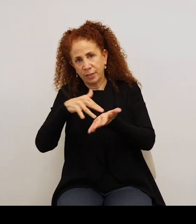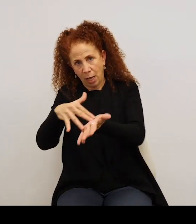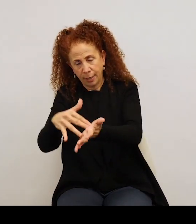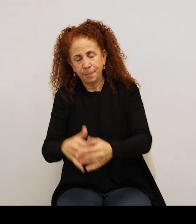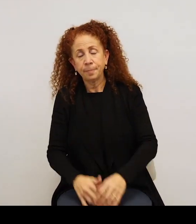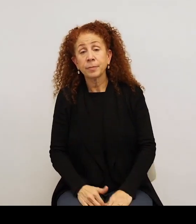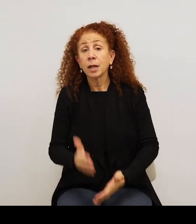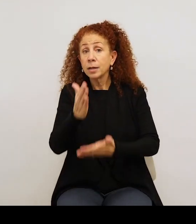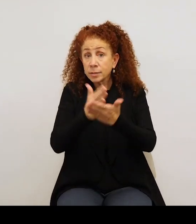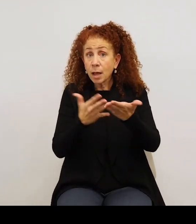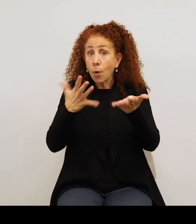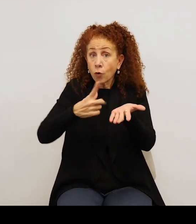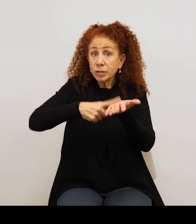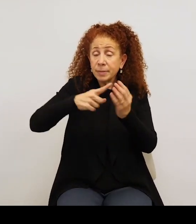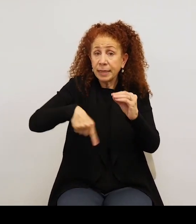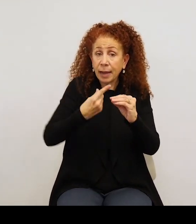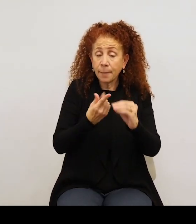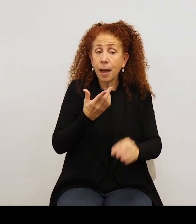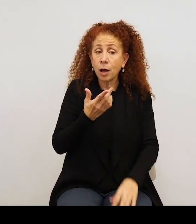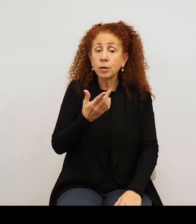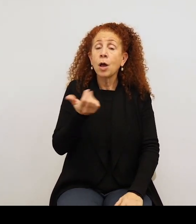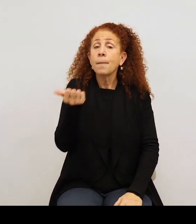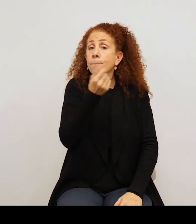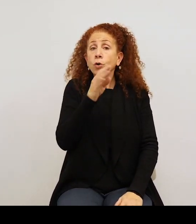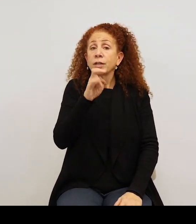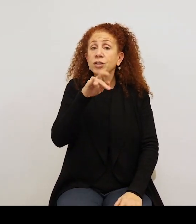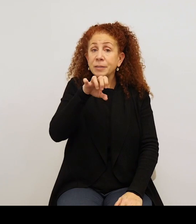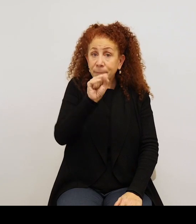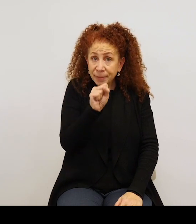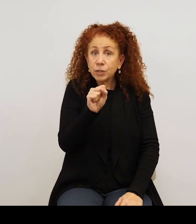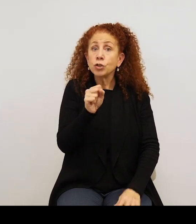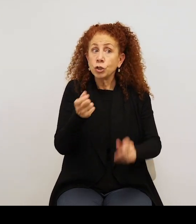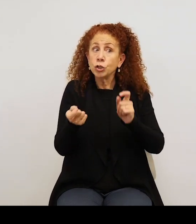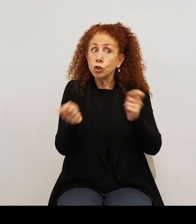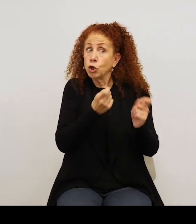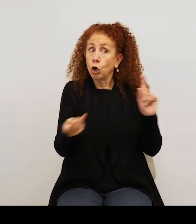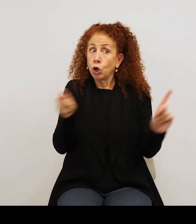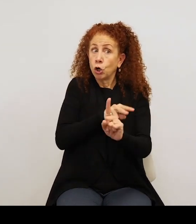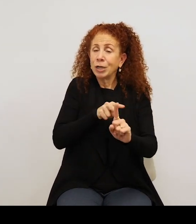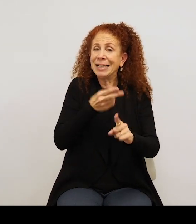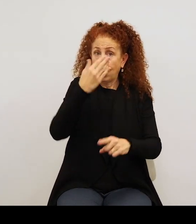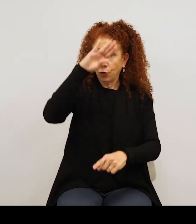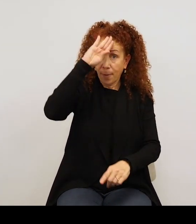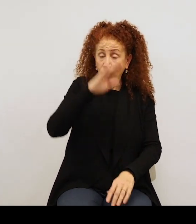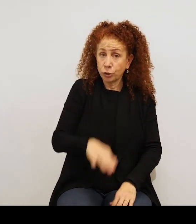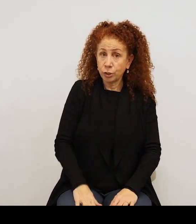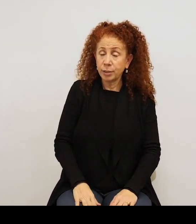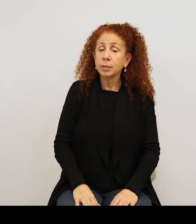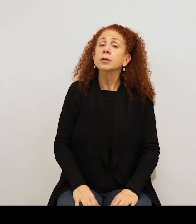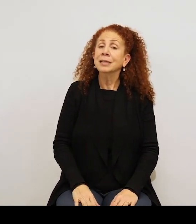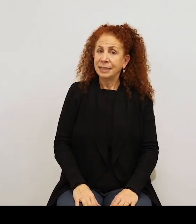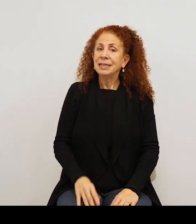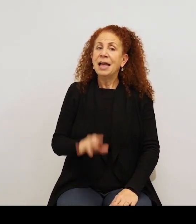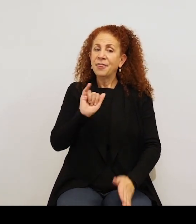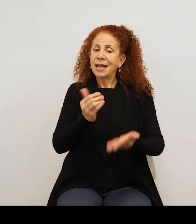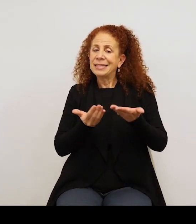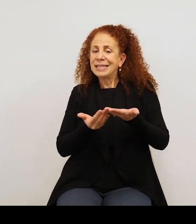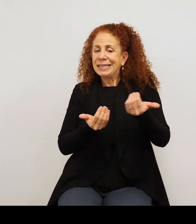Some already speak of a multi-species turn in anthropology. Empirically delineating this multi-speciecism